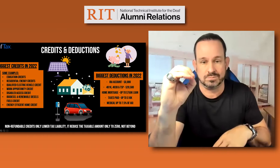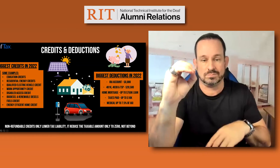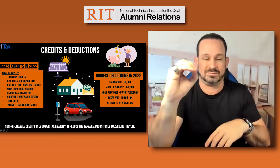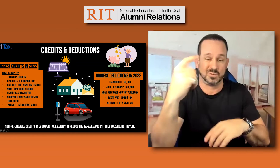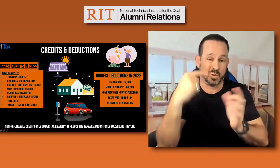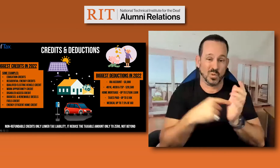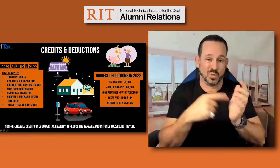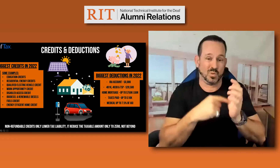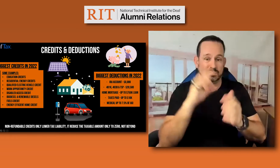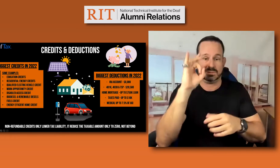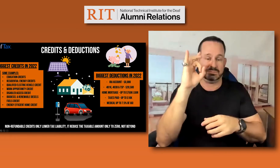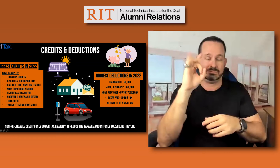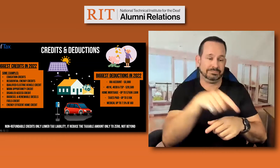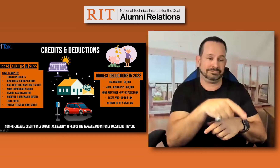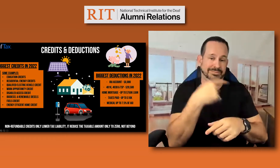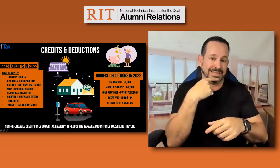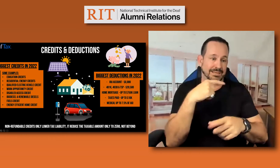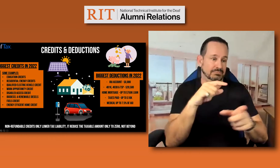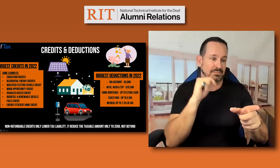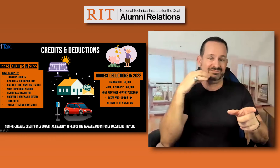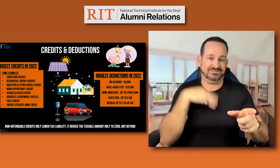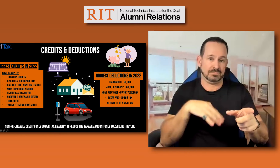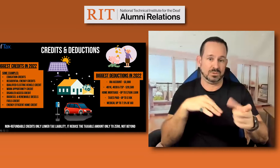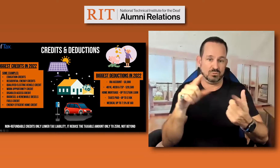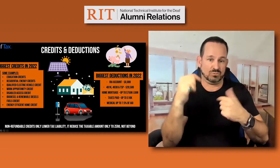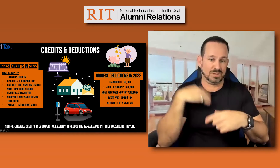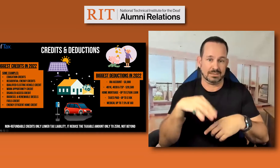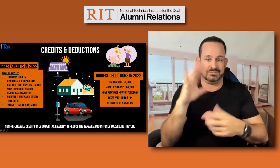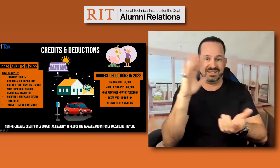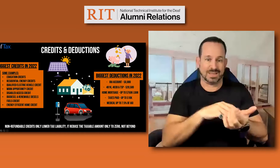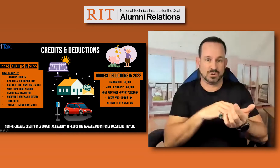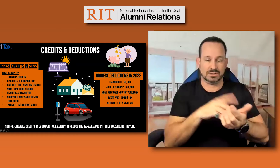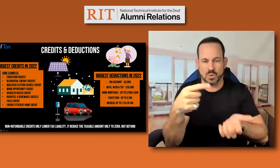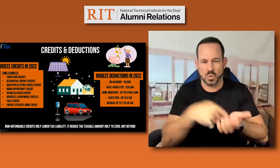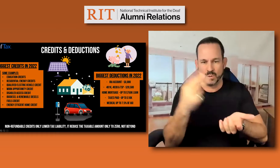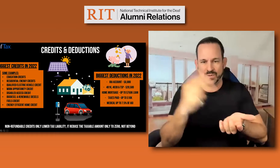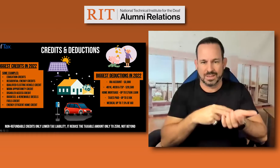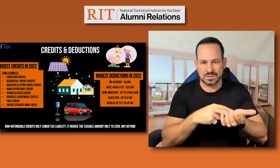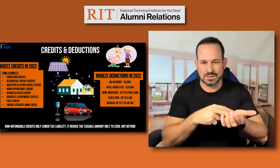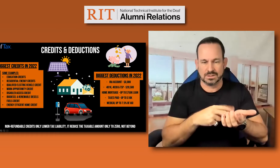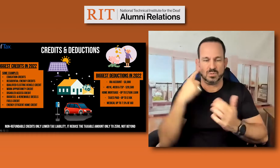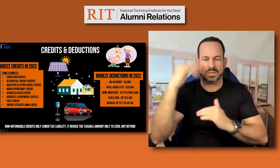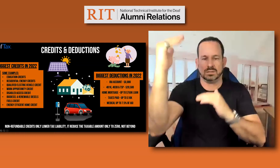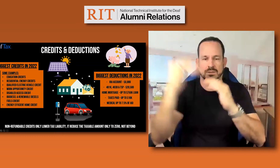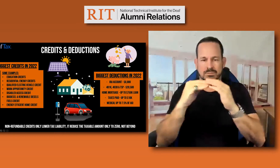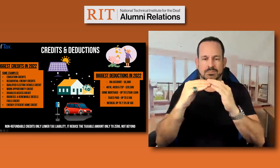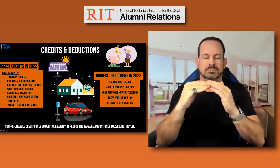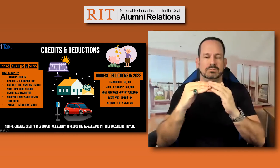and you balance out to zero. So, the available credit is 2,000,